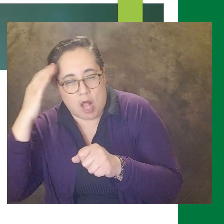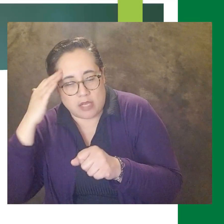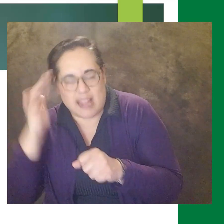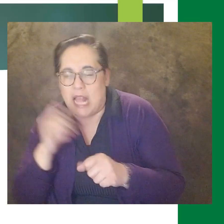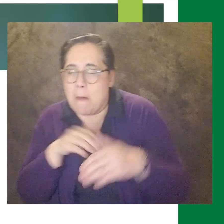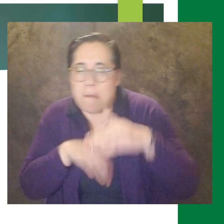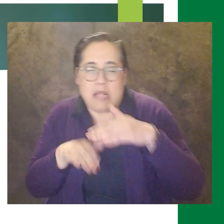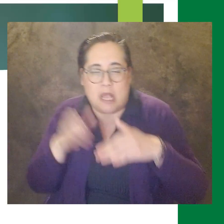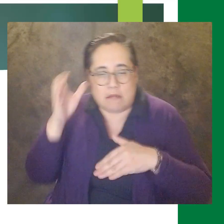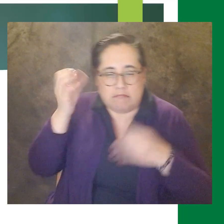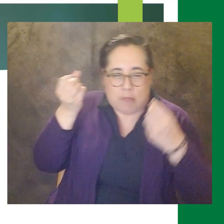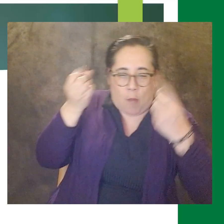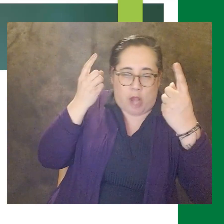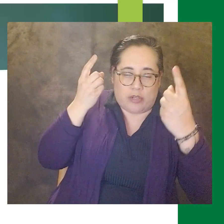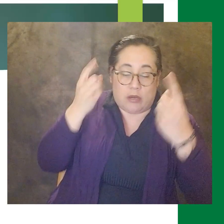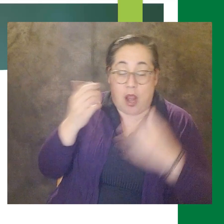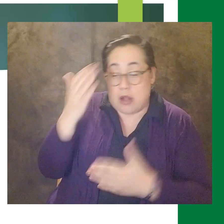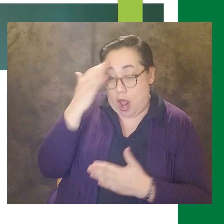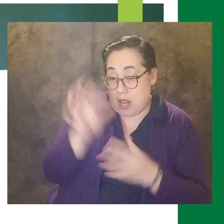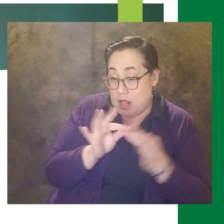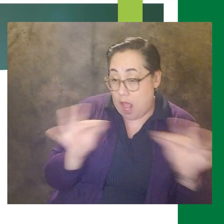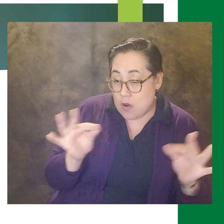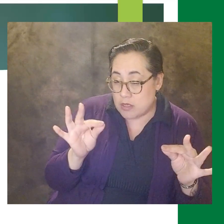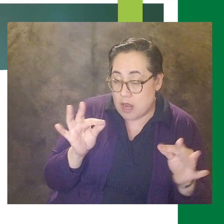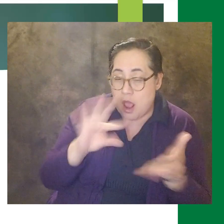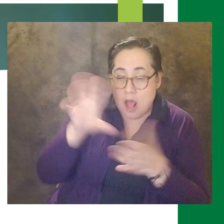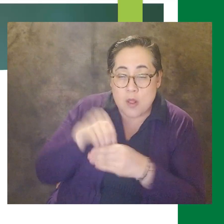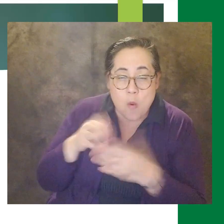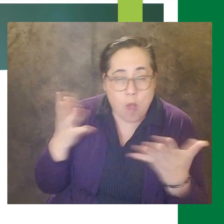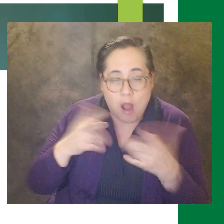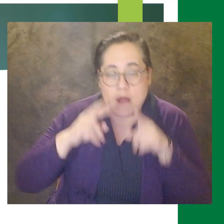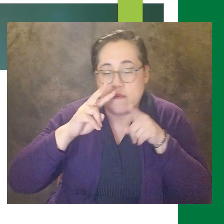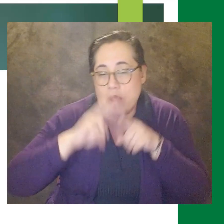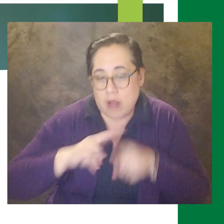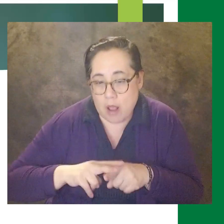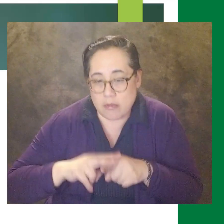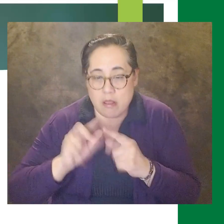Knowledge of the language includes vocabulary, grammar, structure.